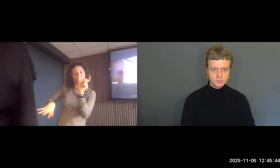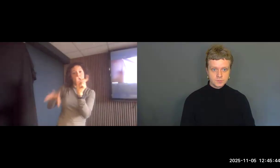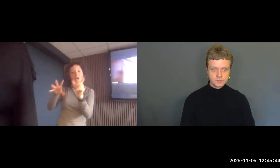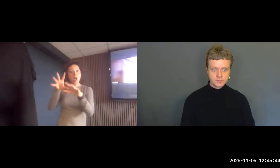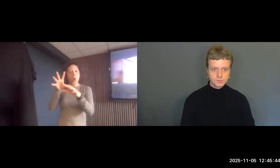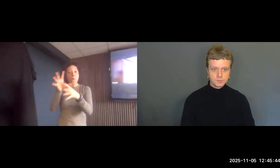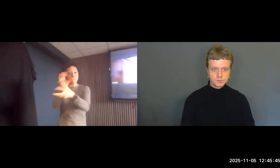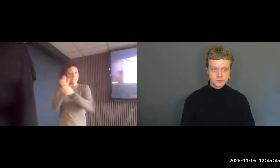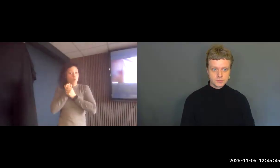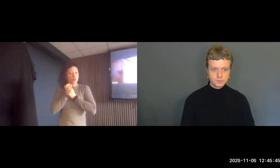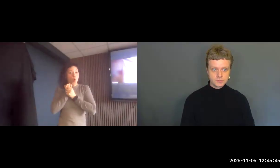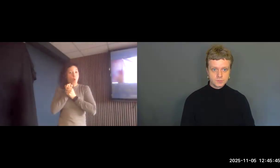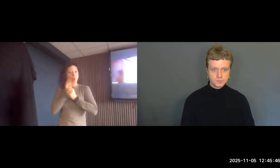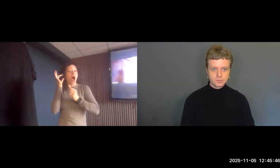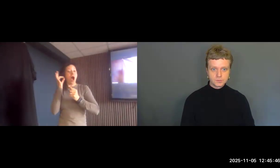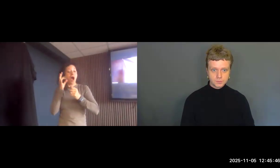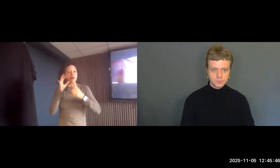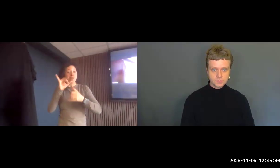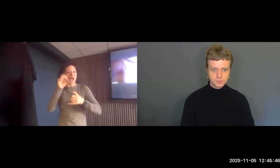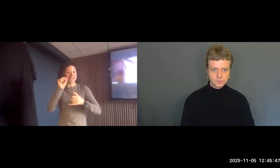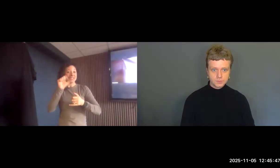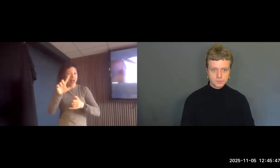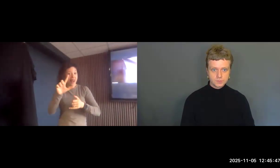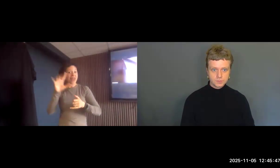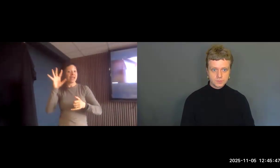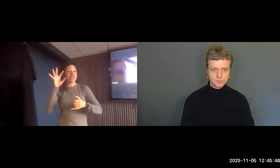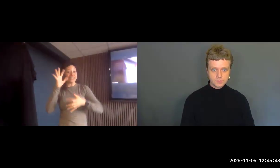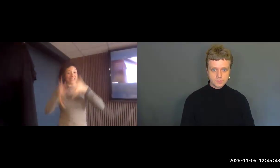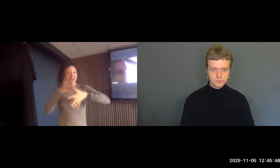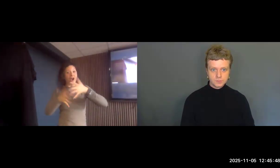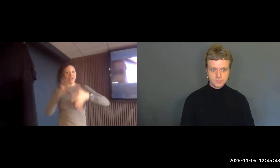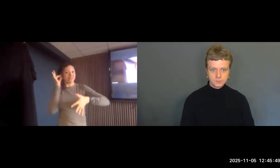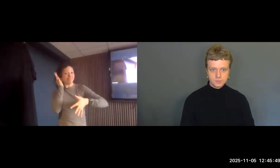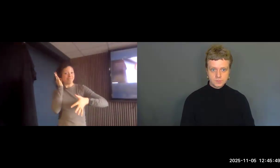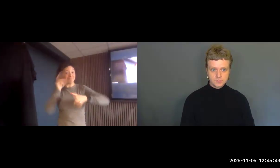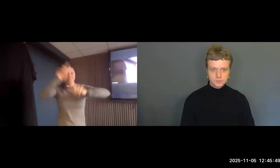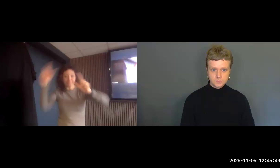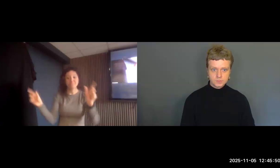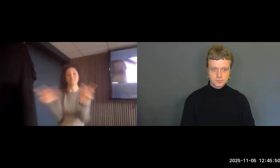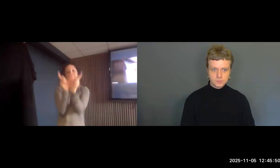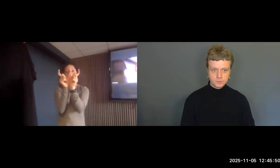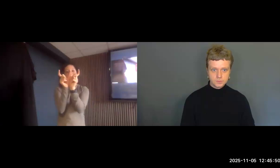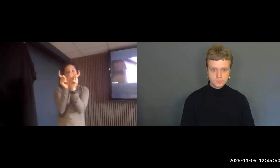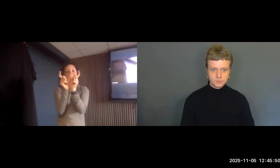and this second part of the compound was lost, and we saw a borrowing of the ISL sign.